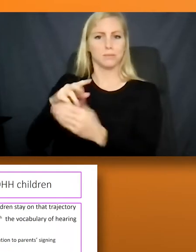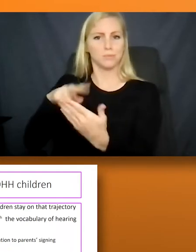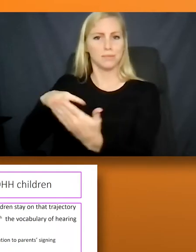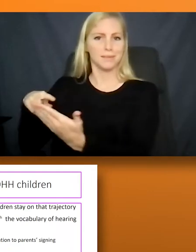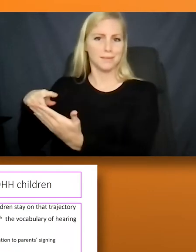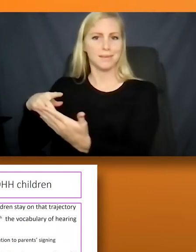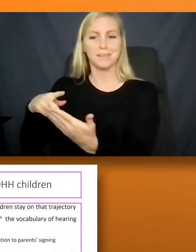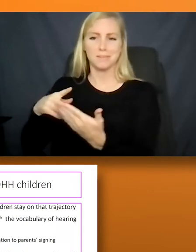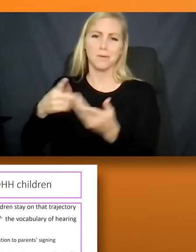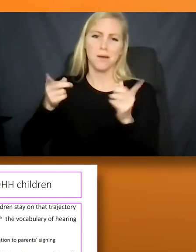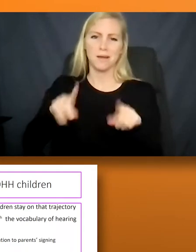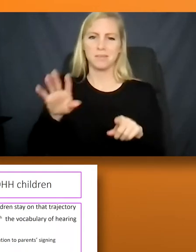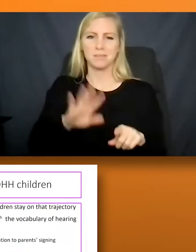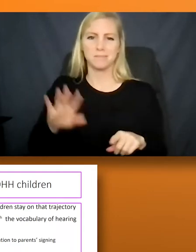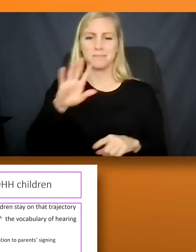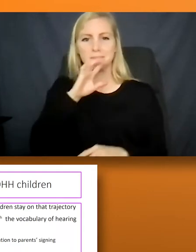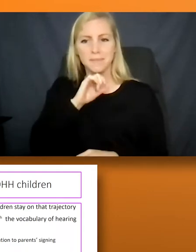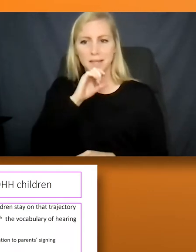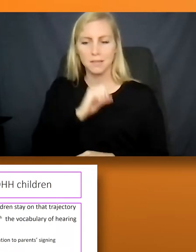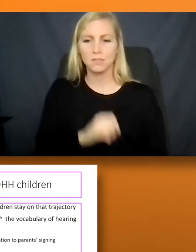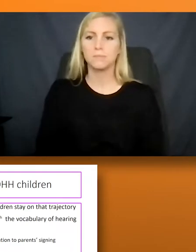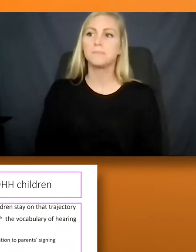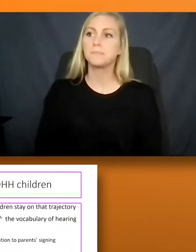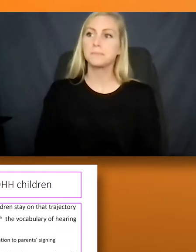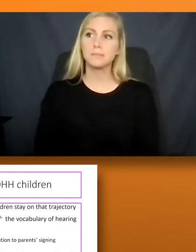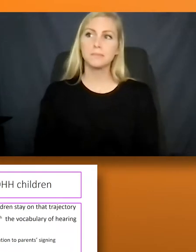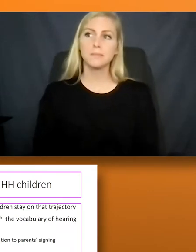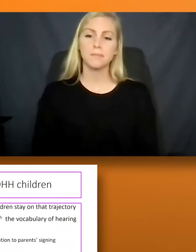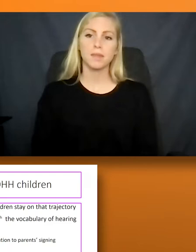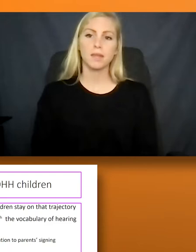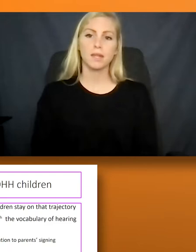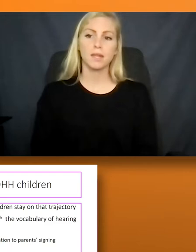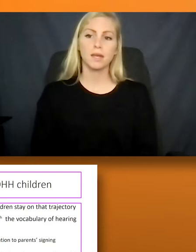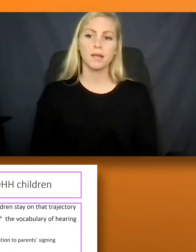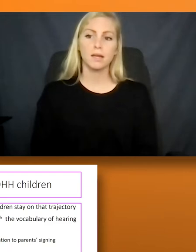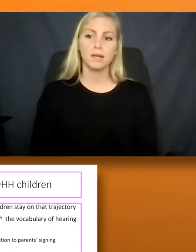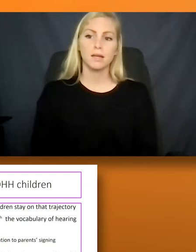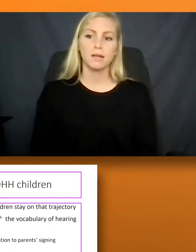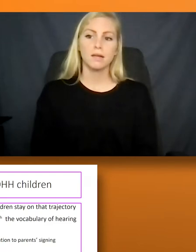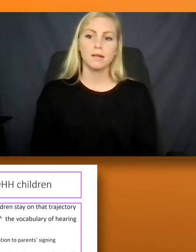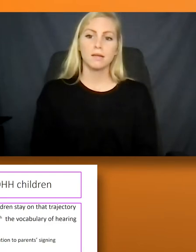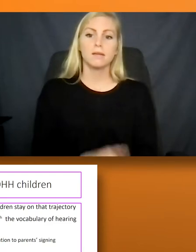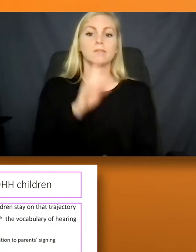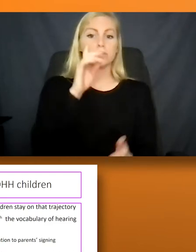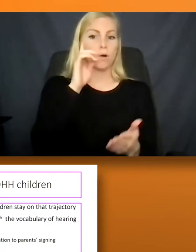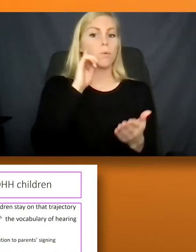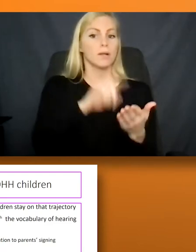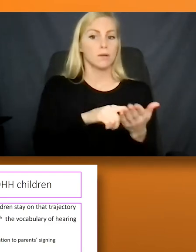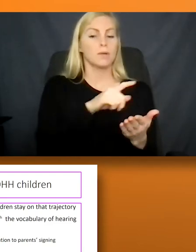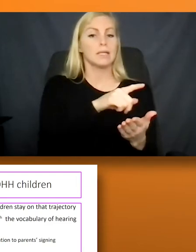Another thing that happens, and this is why we see this-- we see this effect also happen in Deaf children